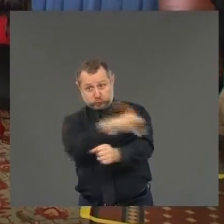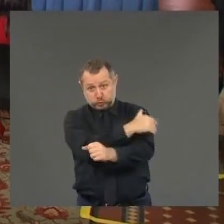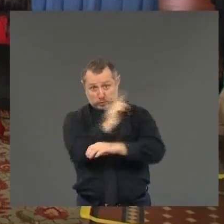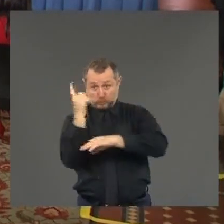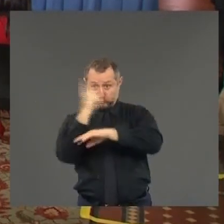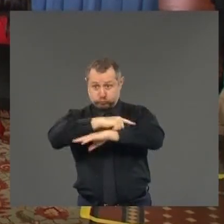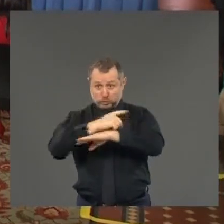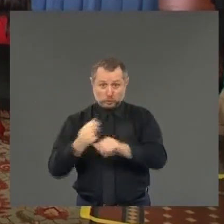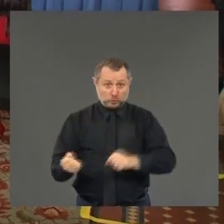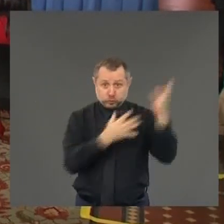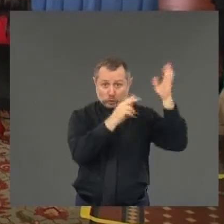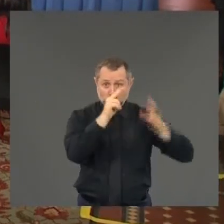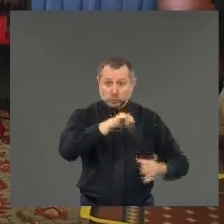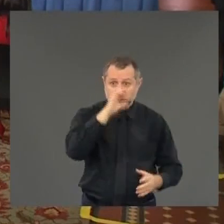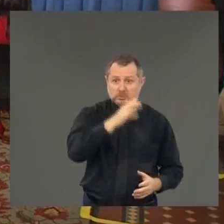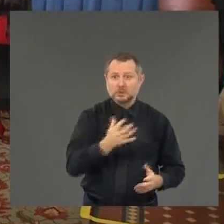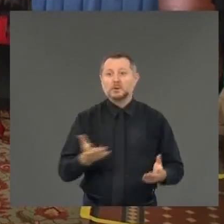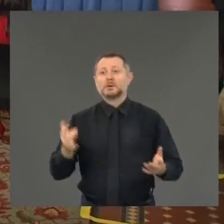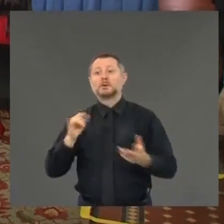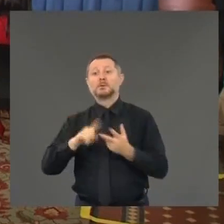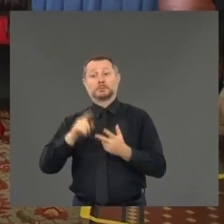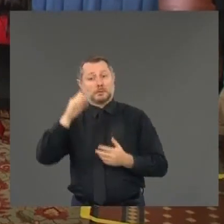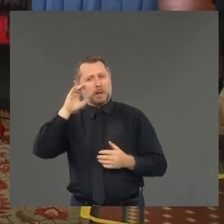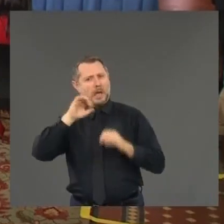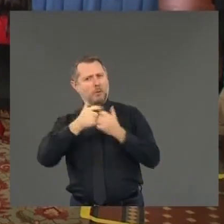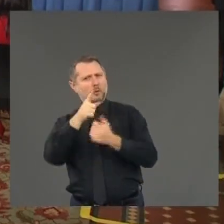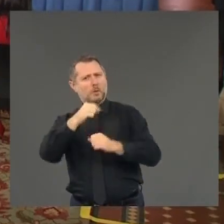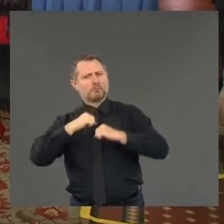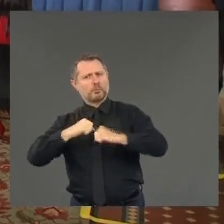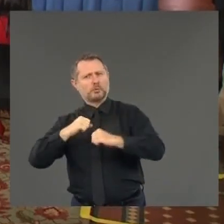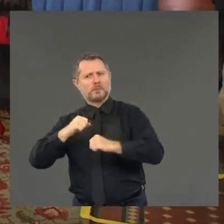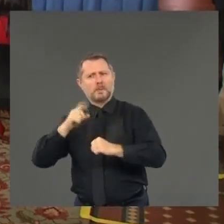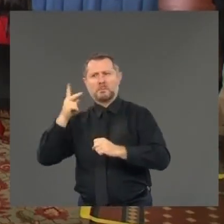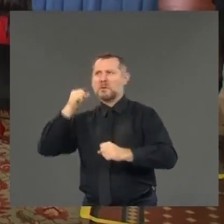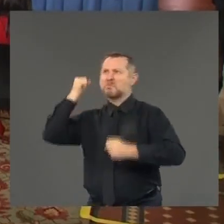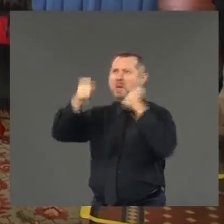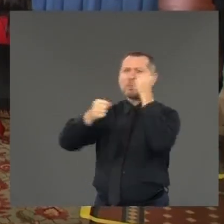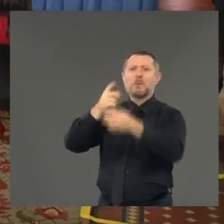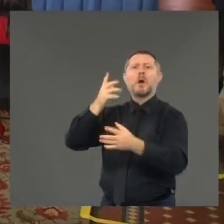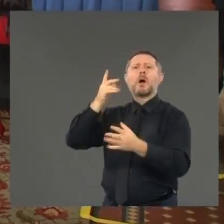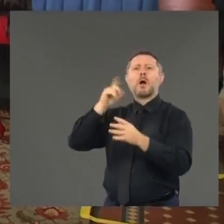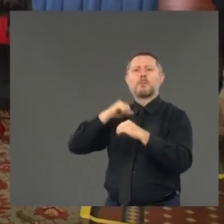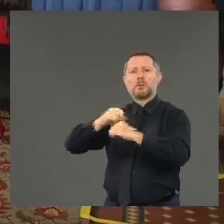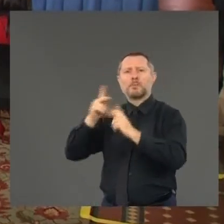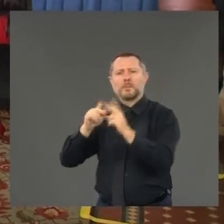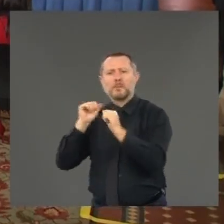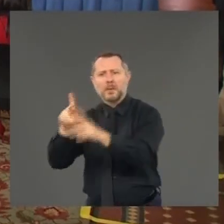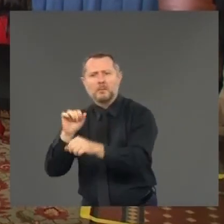TO GO IN NEW YORK CITY AND WHEN IT COMES TO REOPENING, HOW ARE YOU GOING TO BE PROTECTING ELDERLY WORKERS WHO ARE TOO